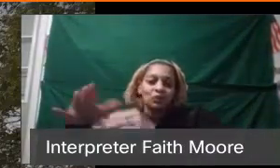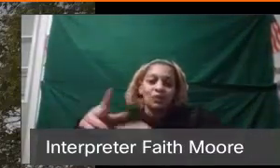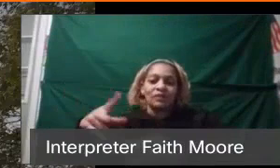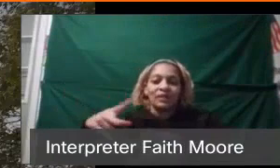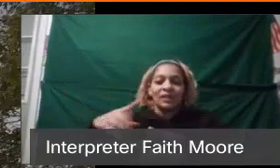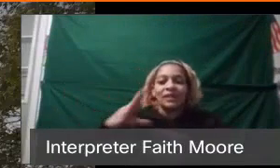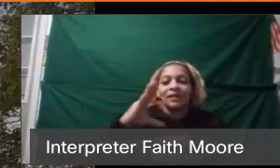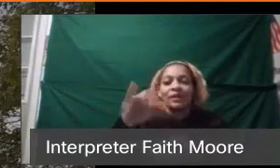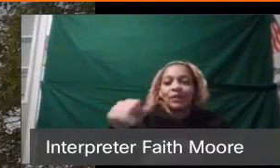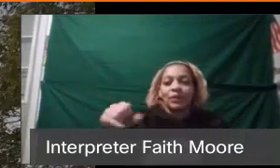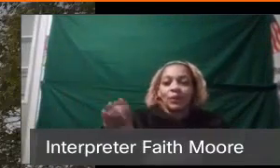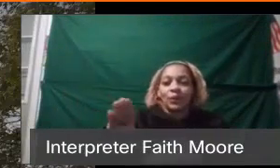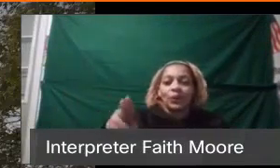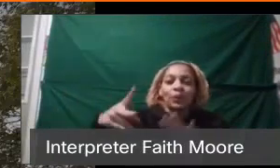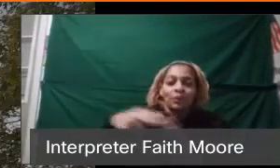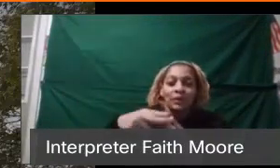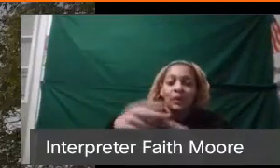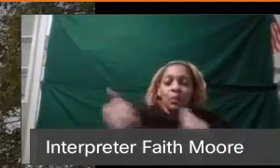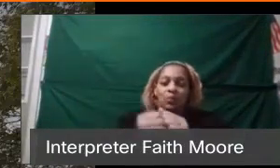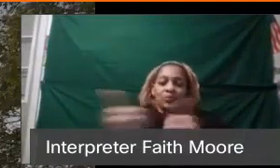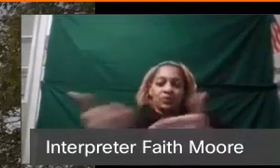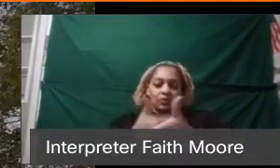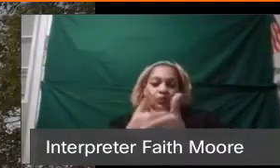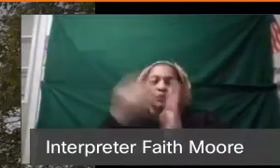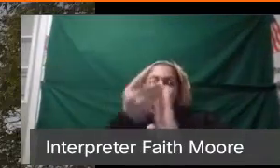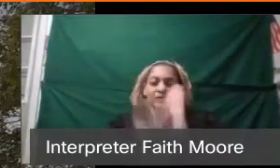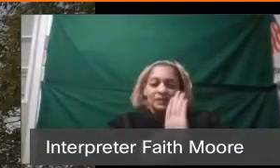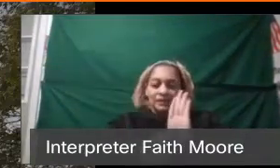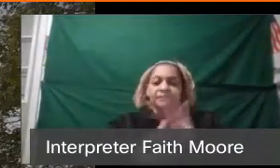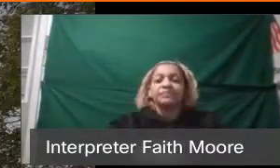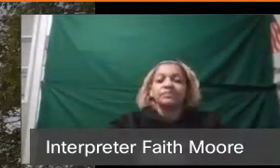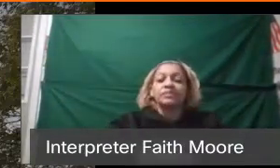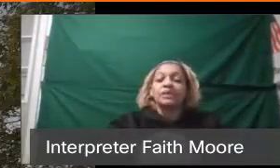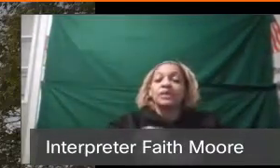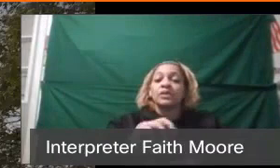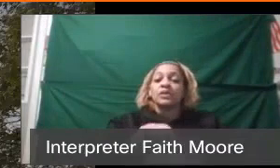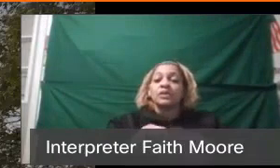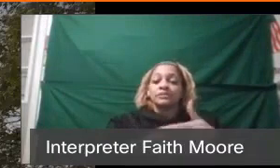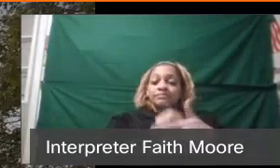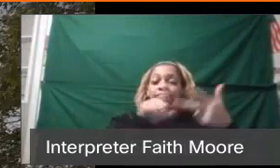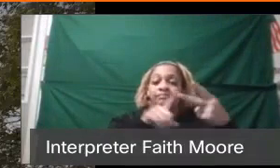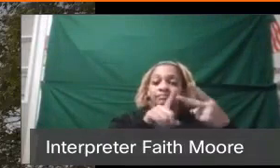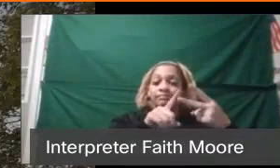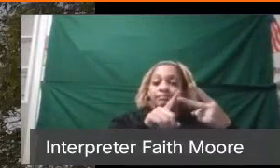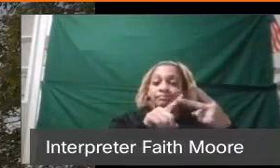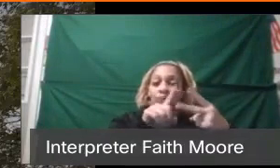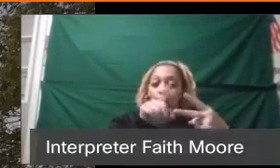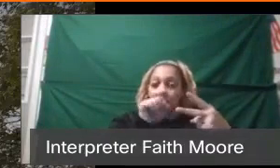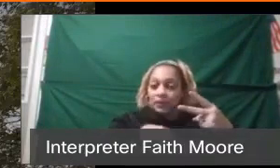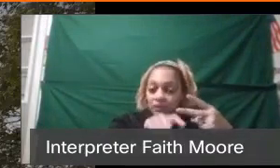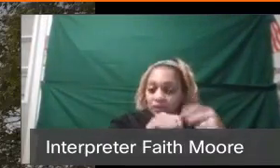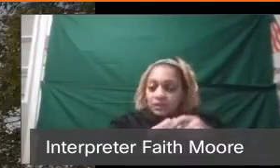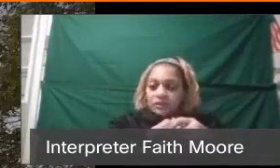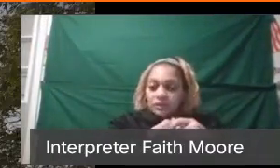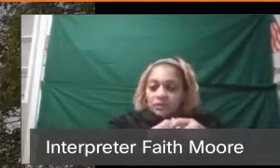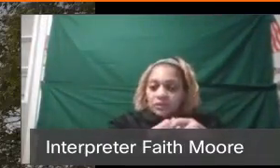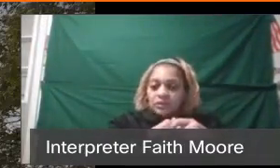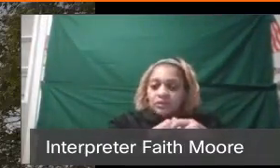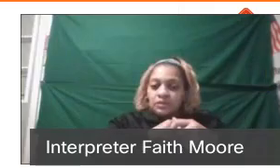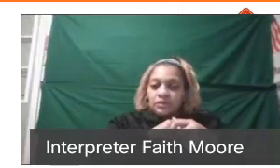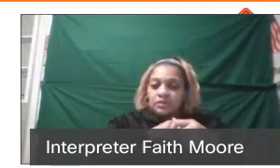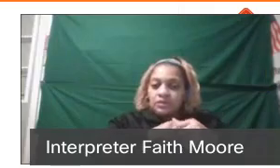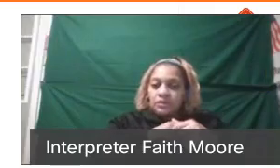To the new design, and for your question, I would say everything, Michael, we keep our understanding about those, like branding and for the trail. I think Michael.